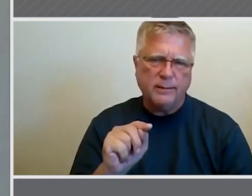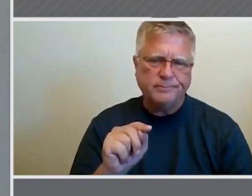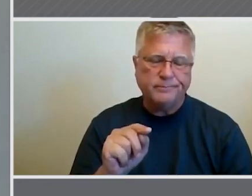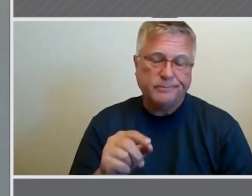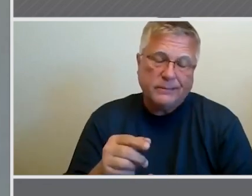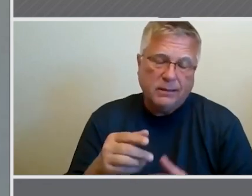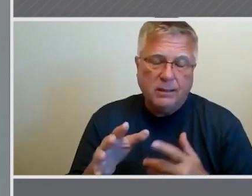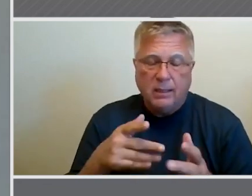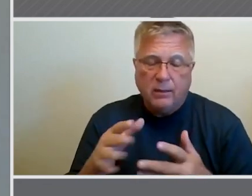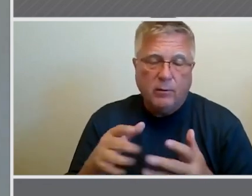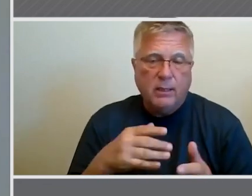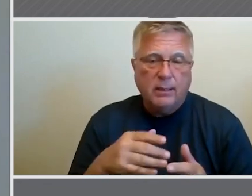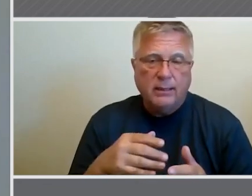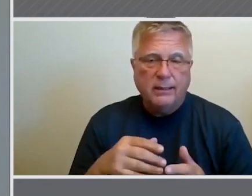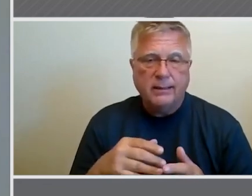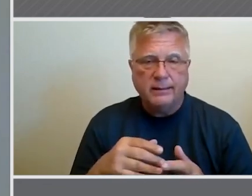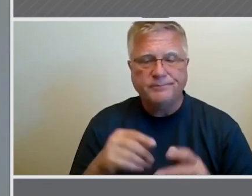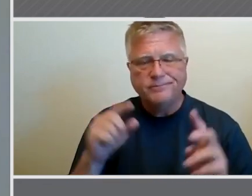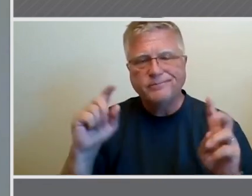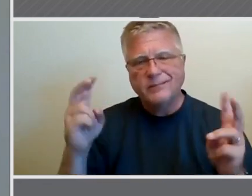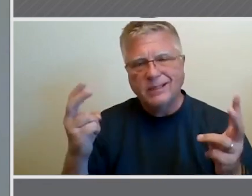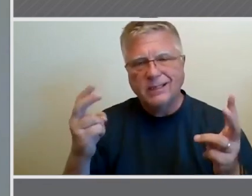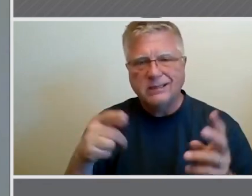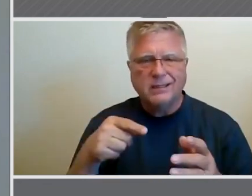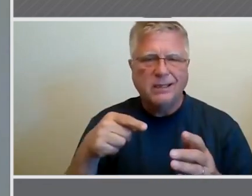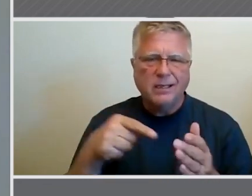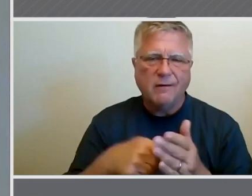That is an affordability gap.